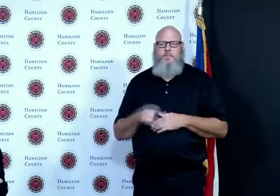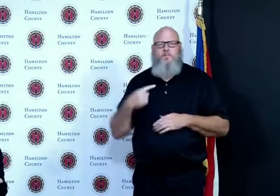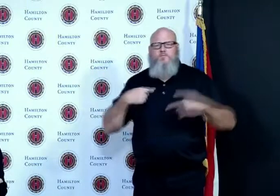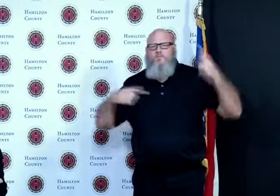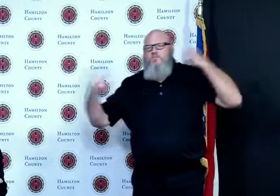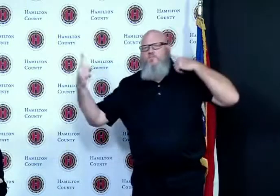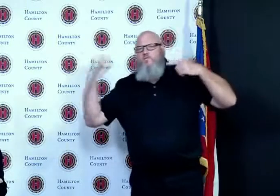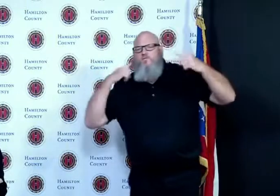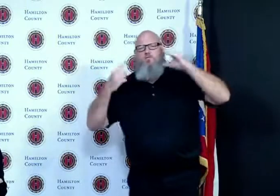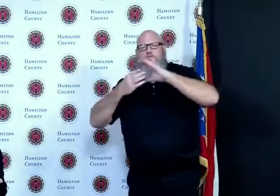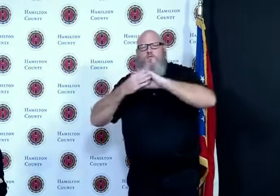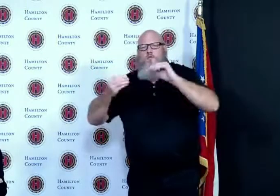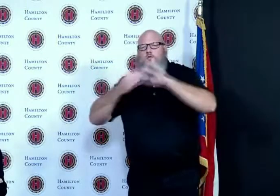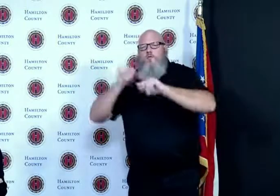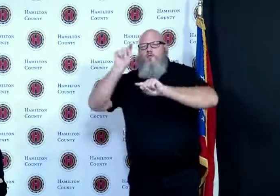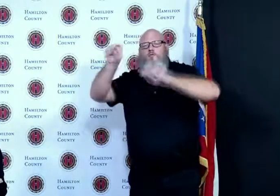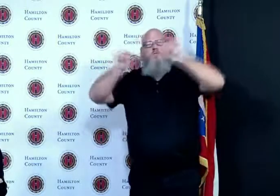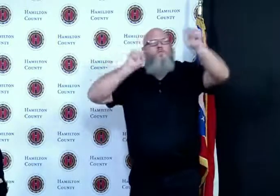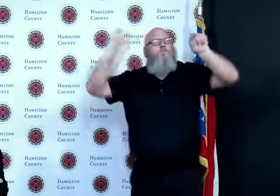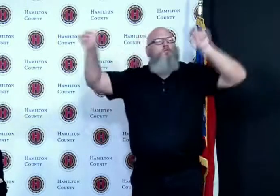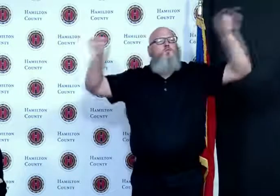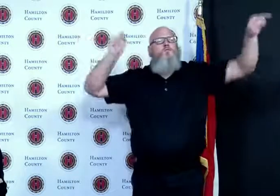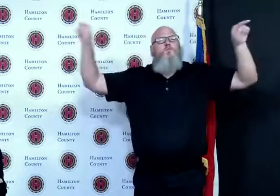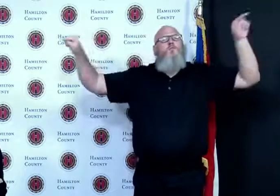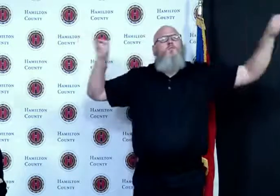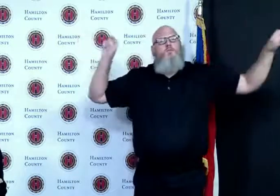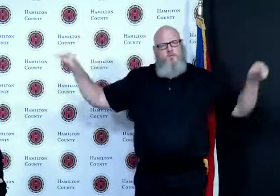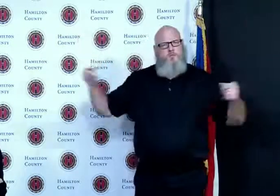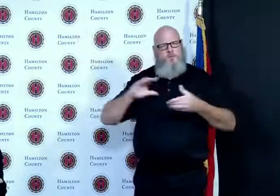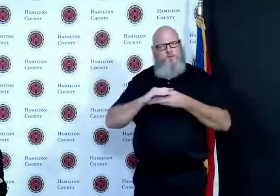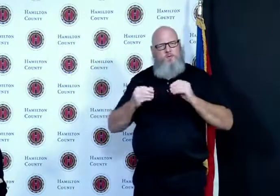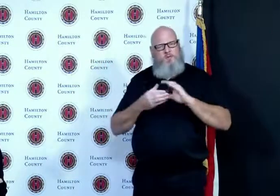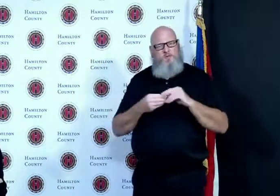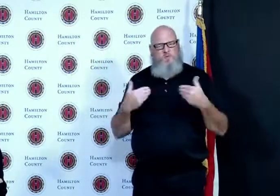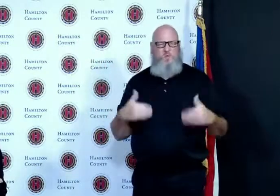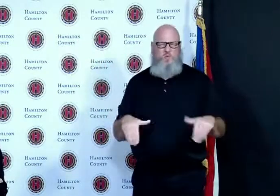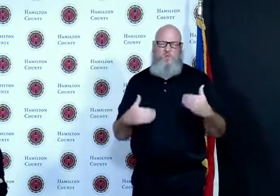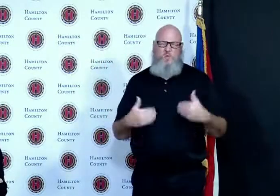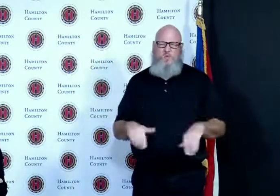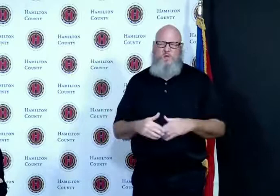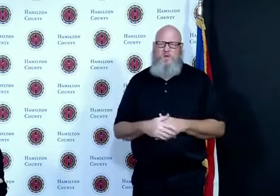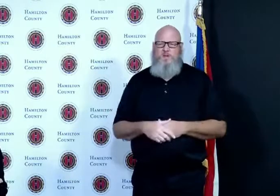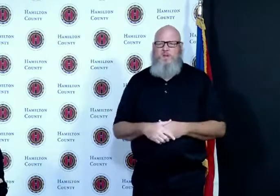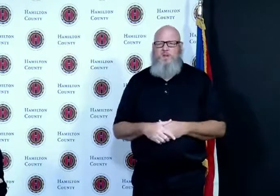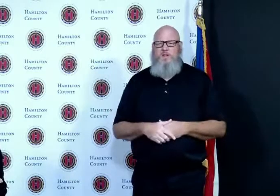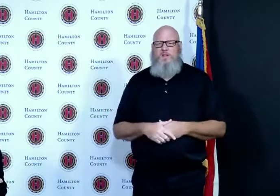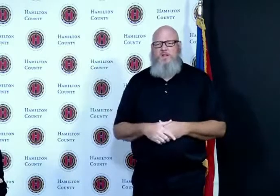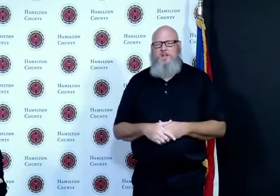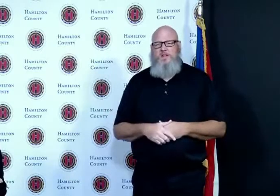and many if not all of the individuals that were in that home got sick and some of them got very